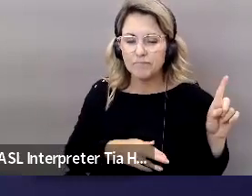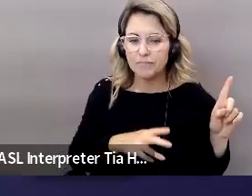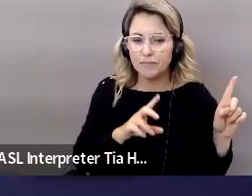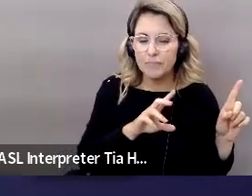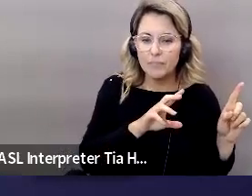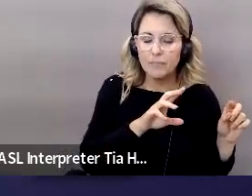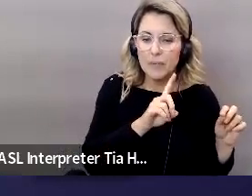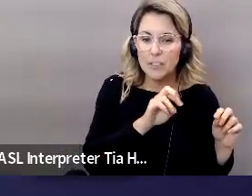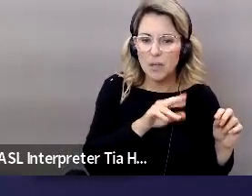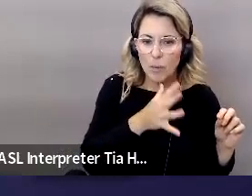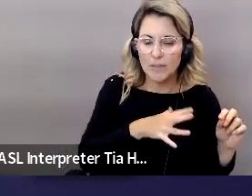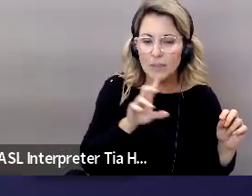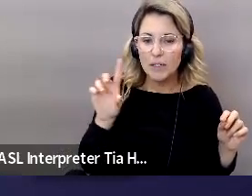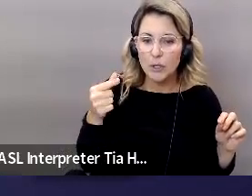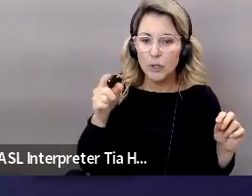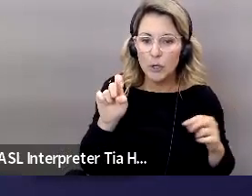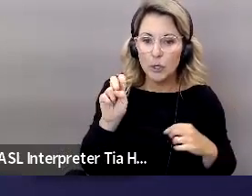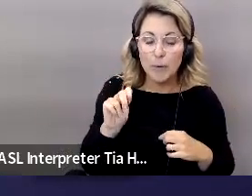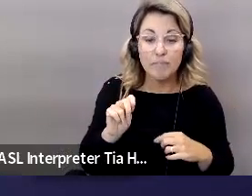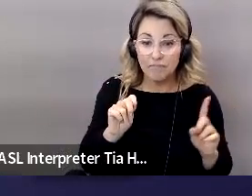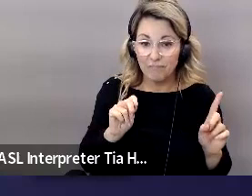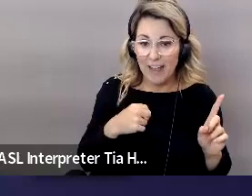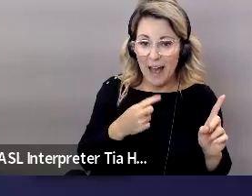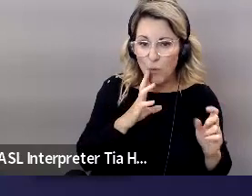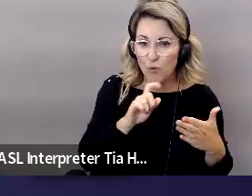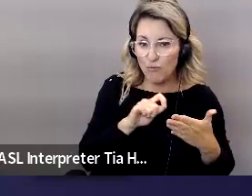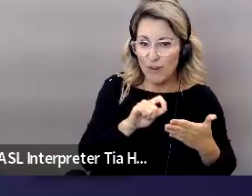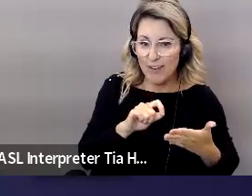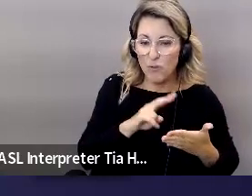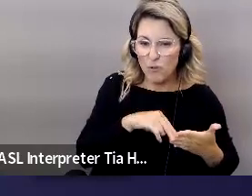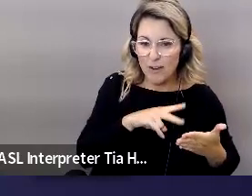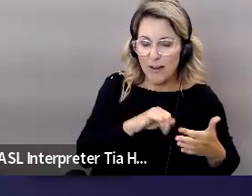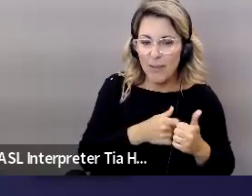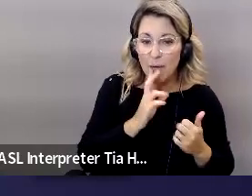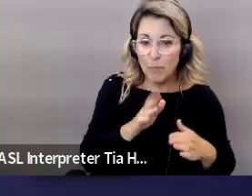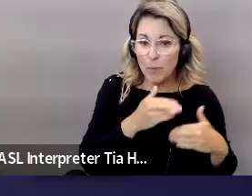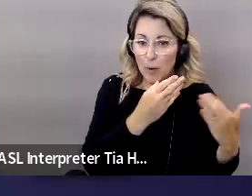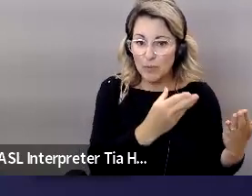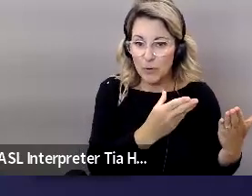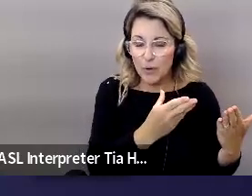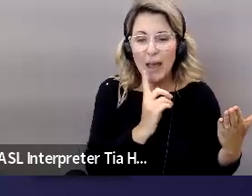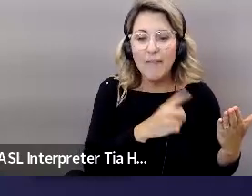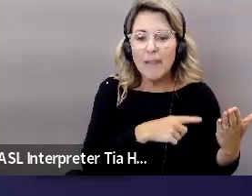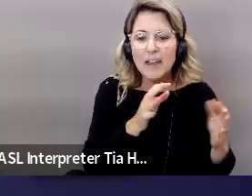look at the proposal itself in their description of the the needs section and I see what literature